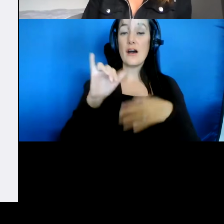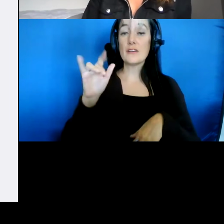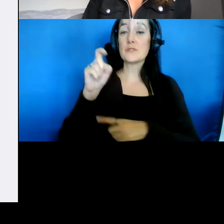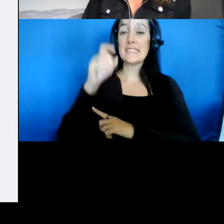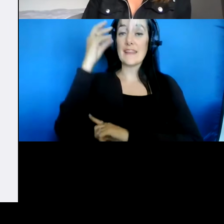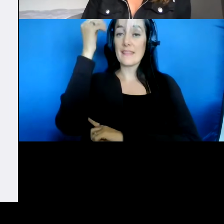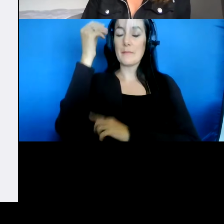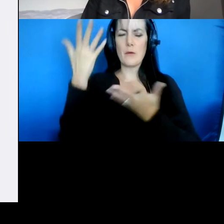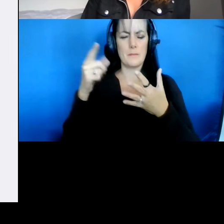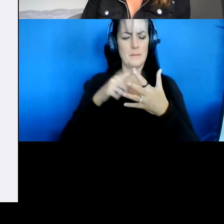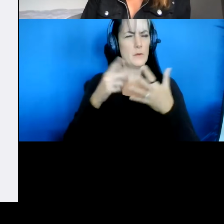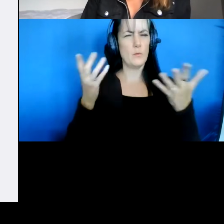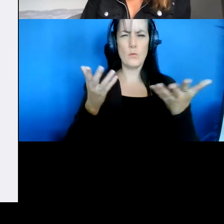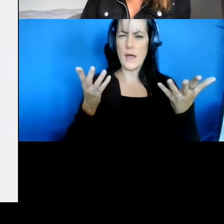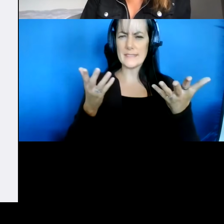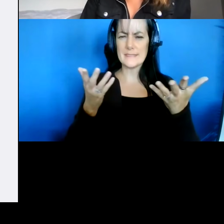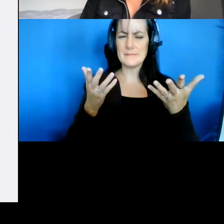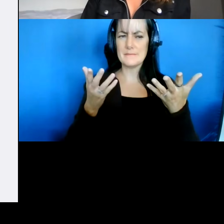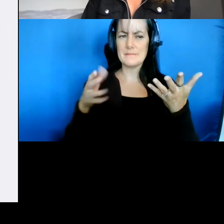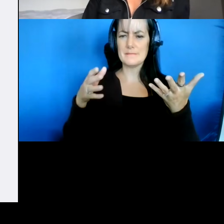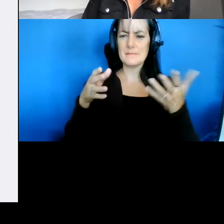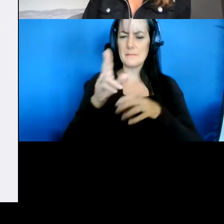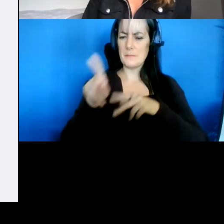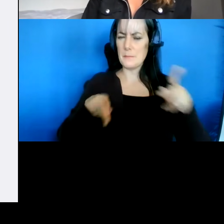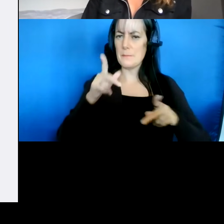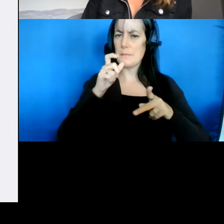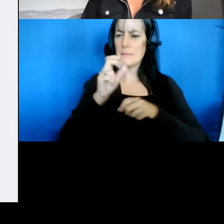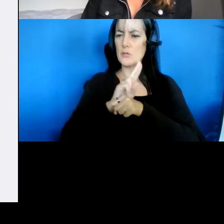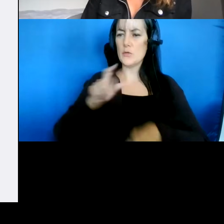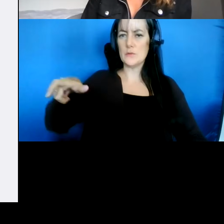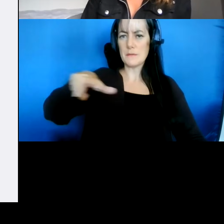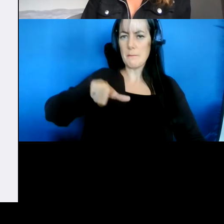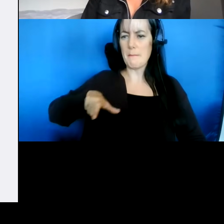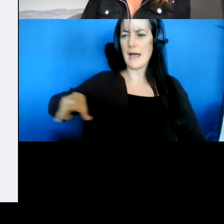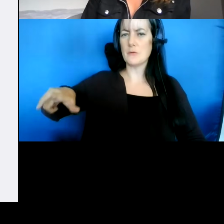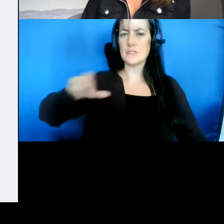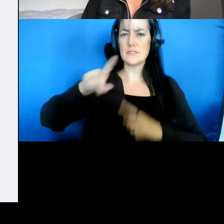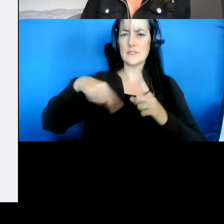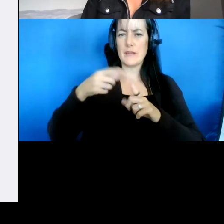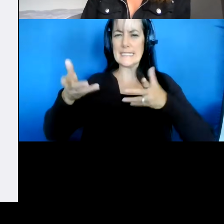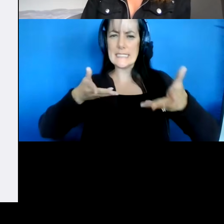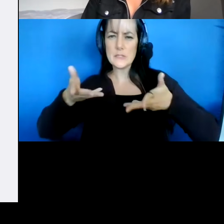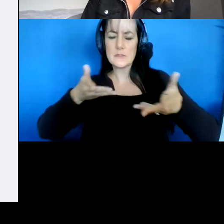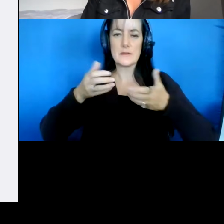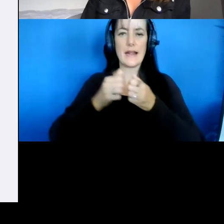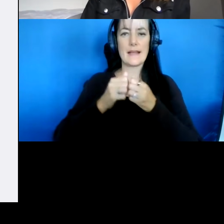is it that mouse users typically do when you interact with content. Well, you can click,